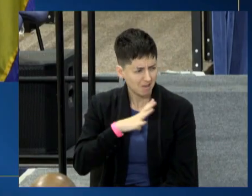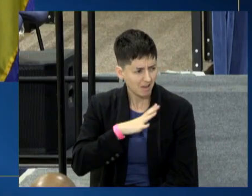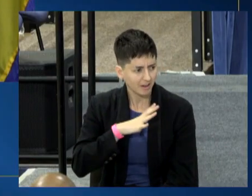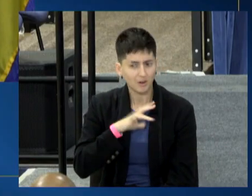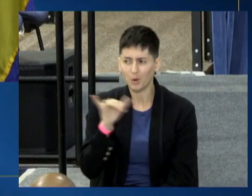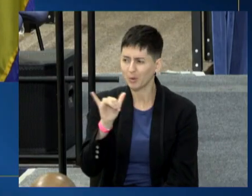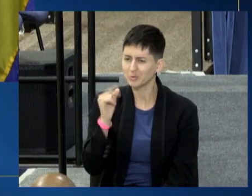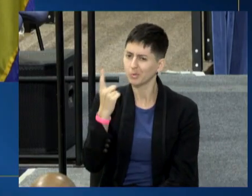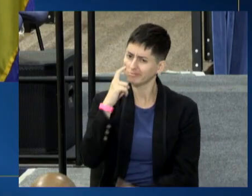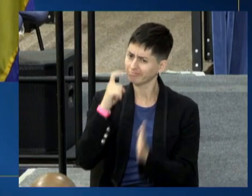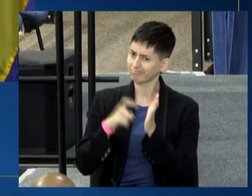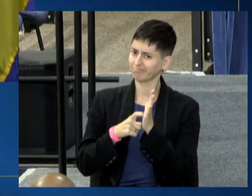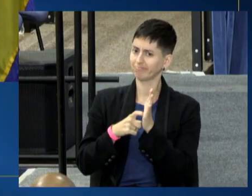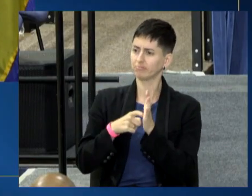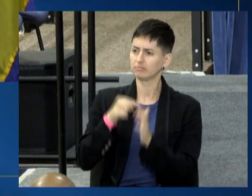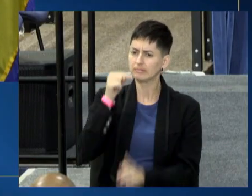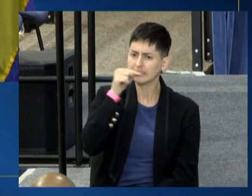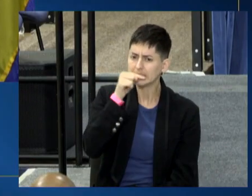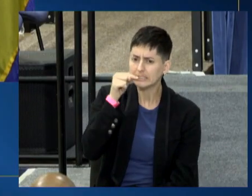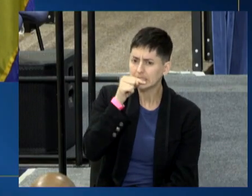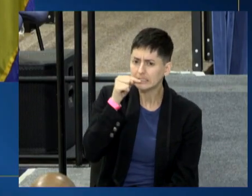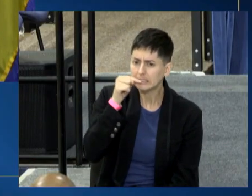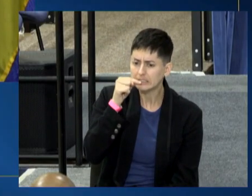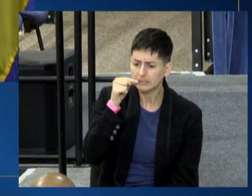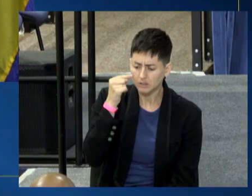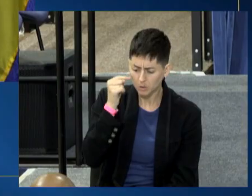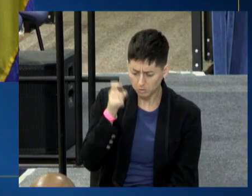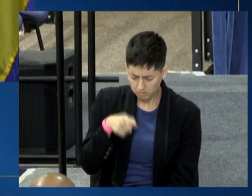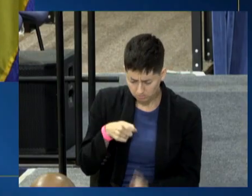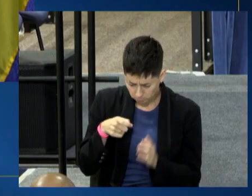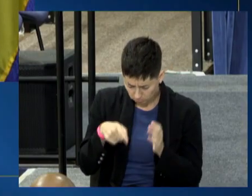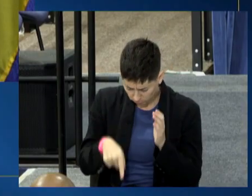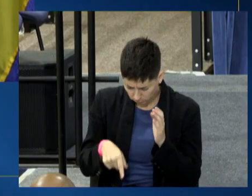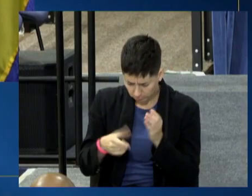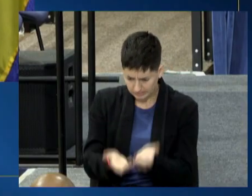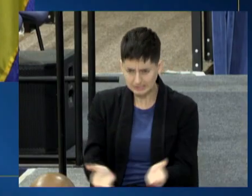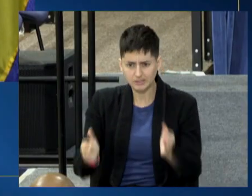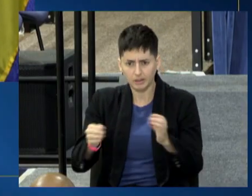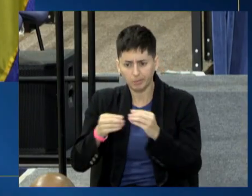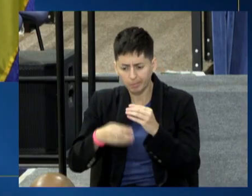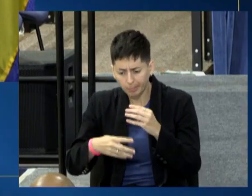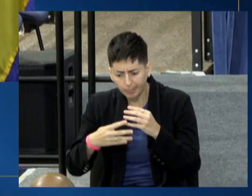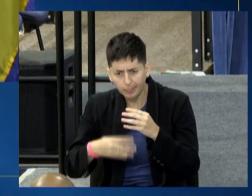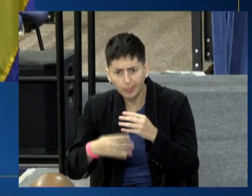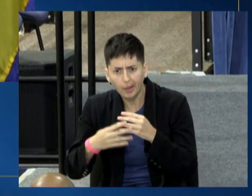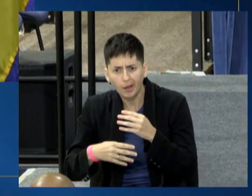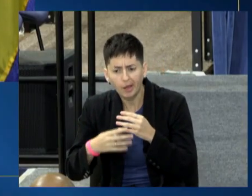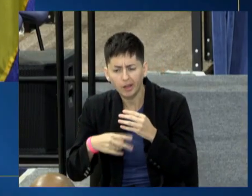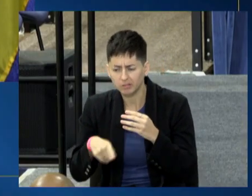doc?" And we both knew the answer. So, I ran some tests and I looked at his blood count. And I was